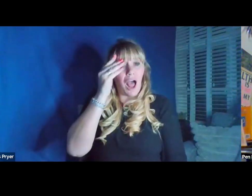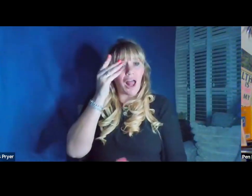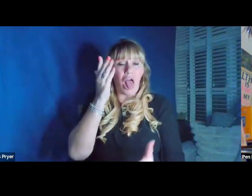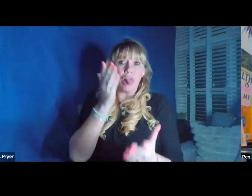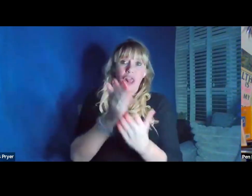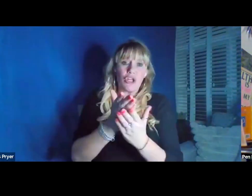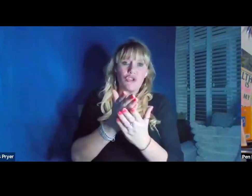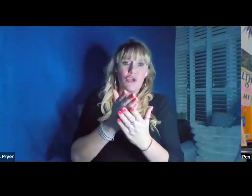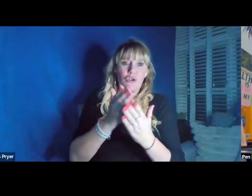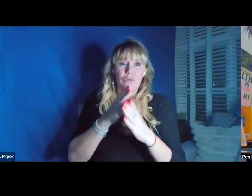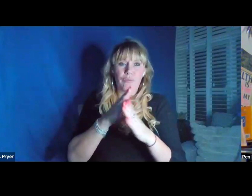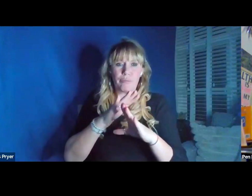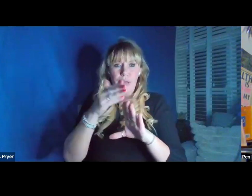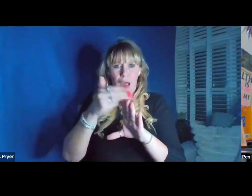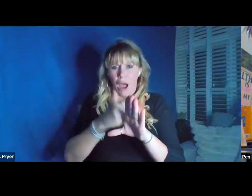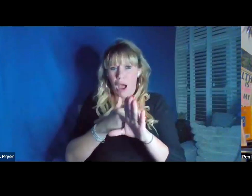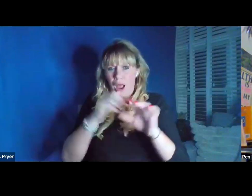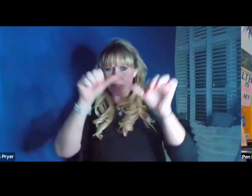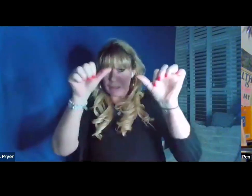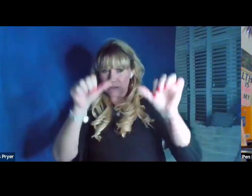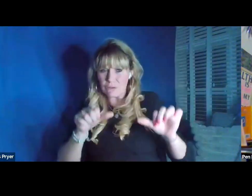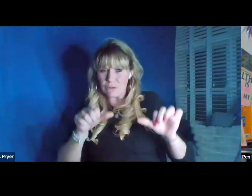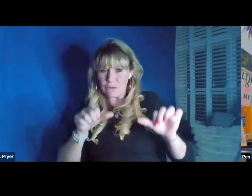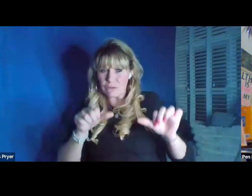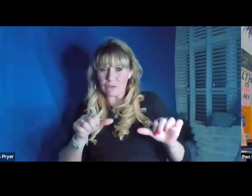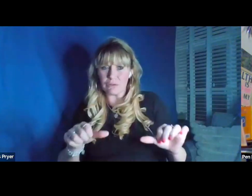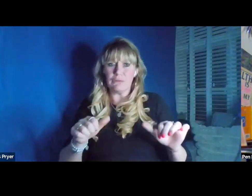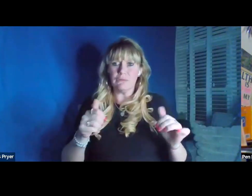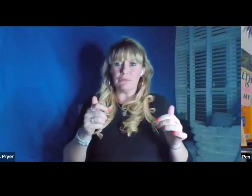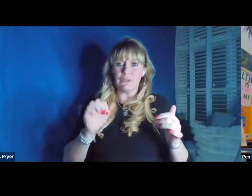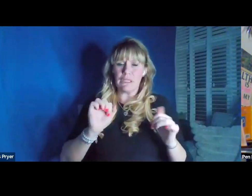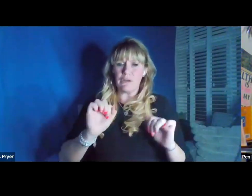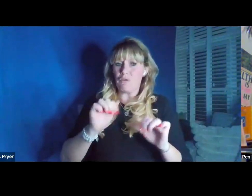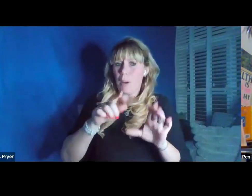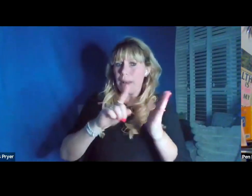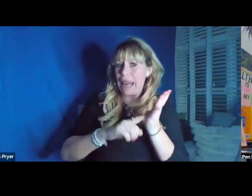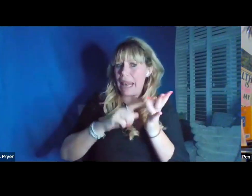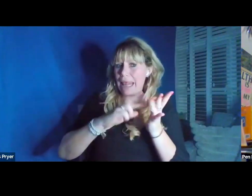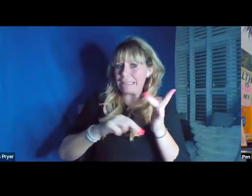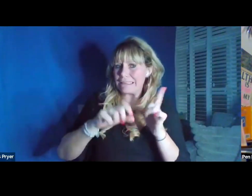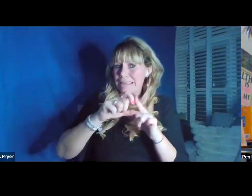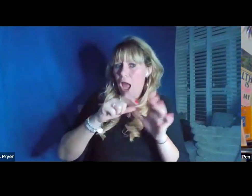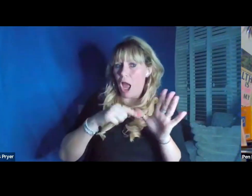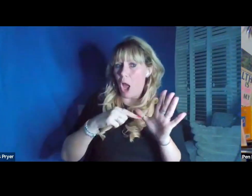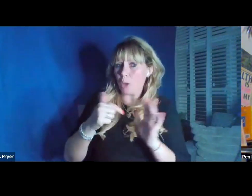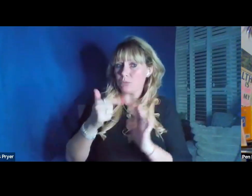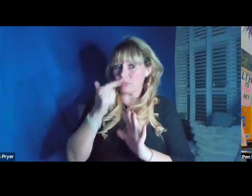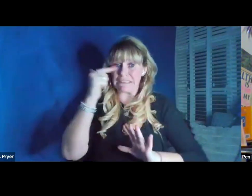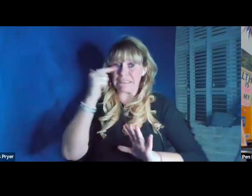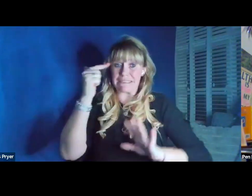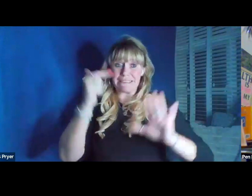aged 14 from Linda who was 17. She was the greatest girl I'd seen,